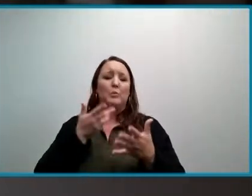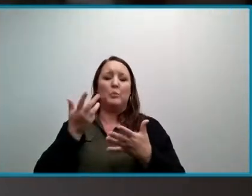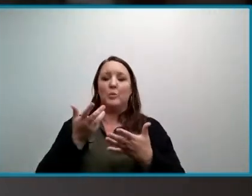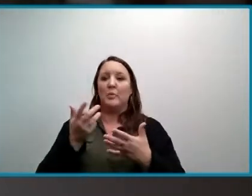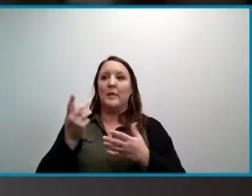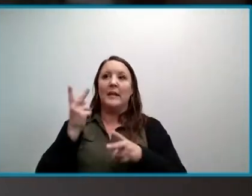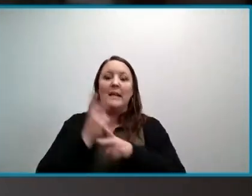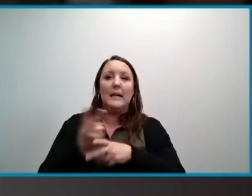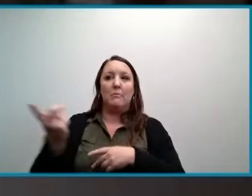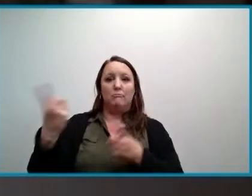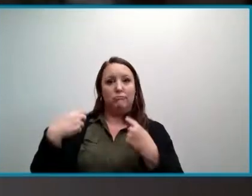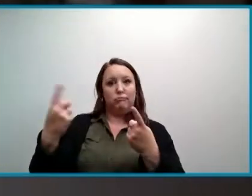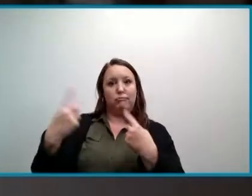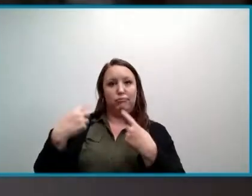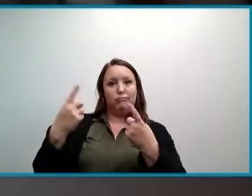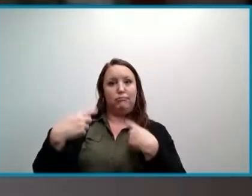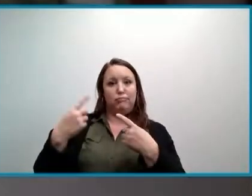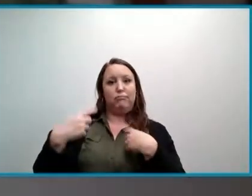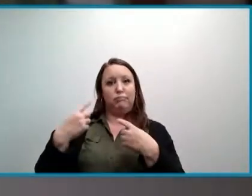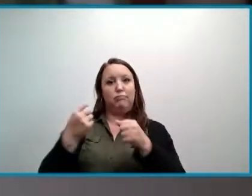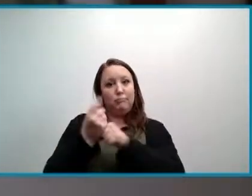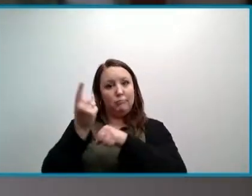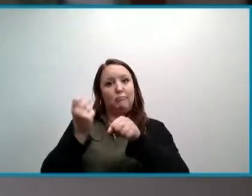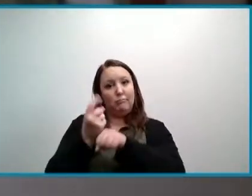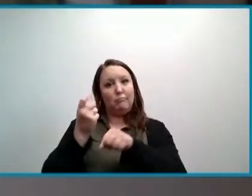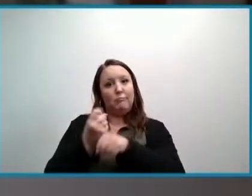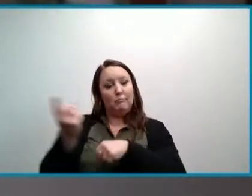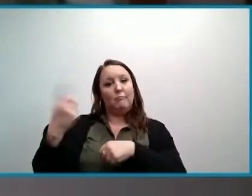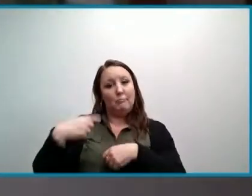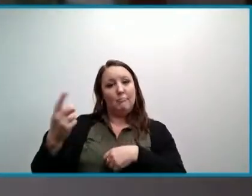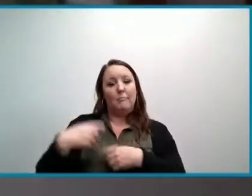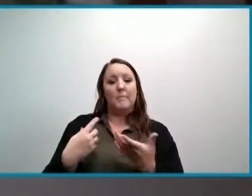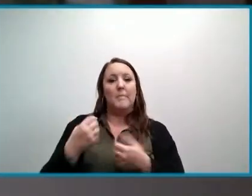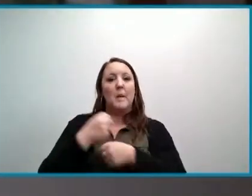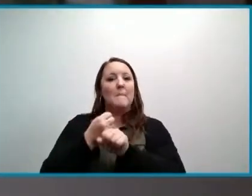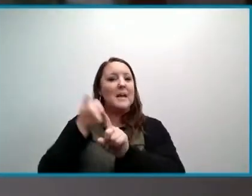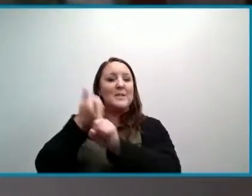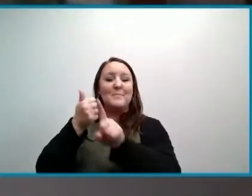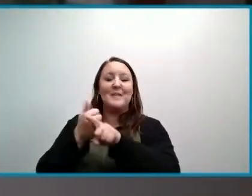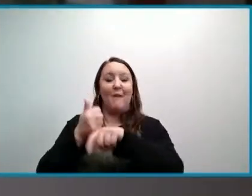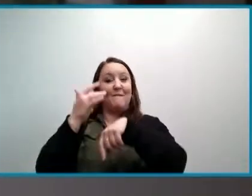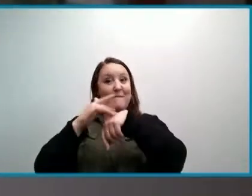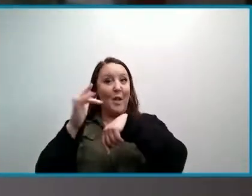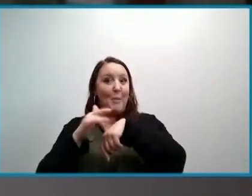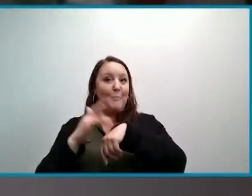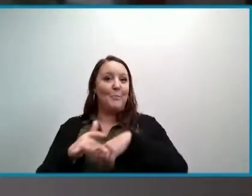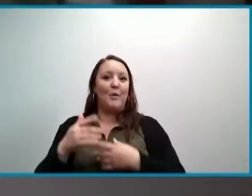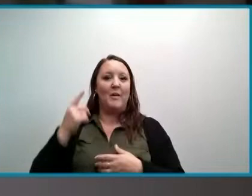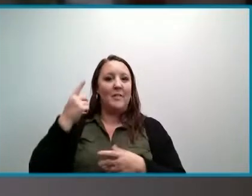just keep coming back and making themselves available for things. Gill is a really great version of that.